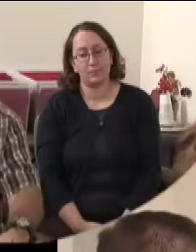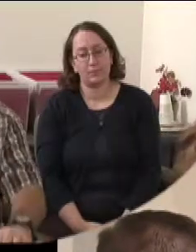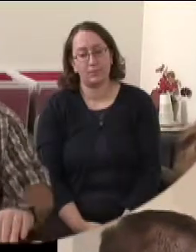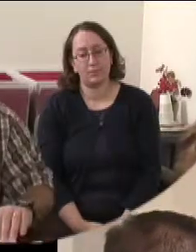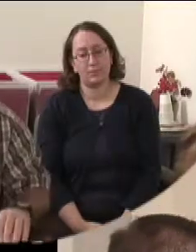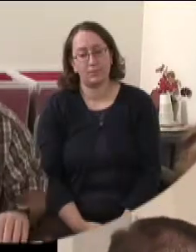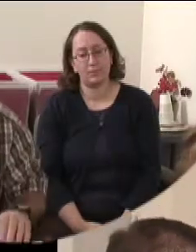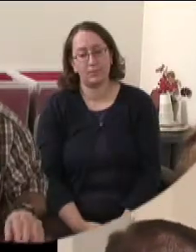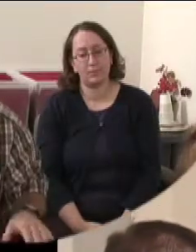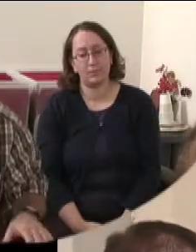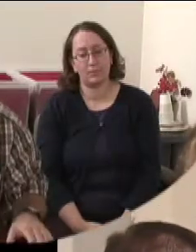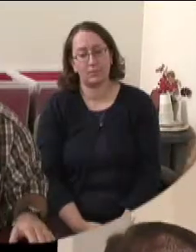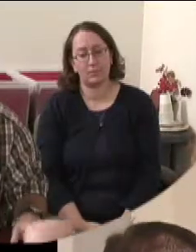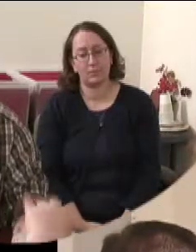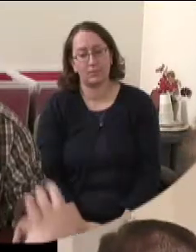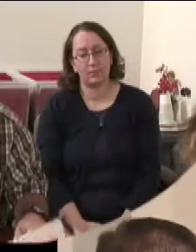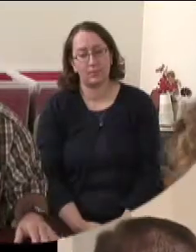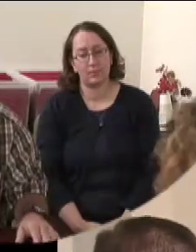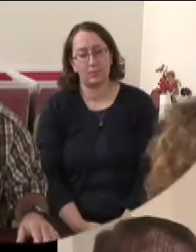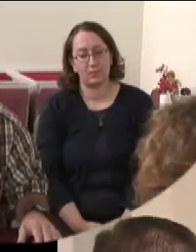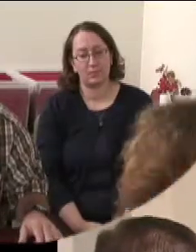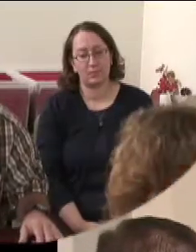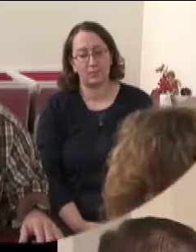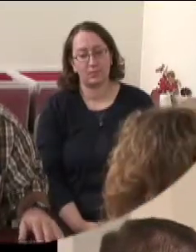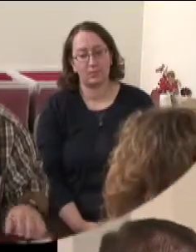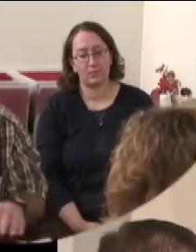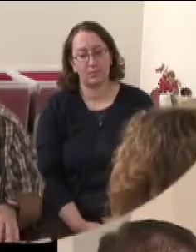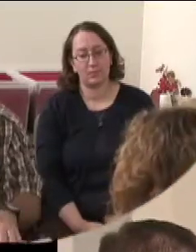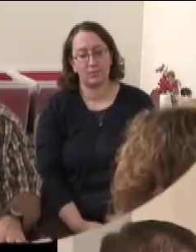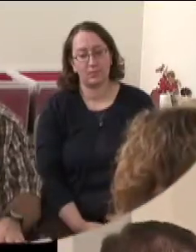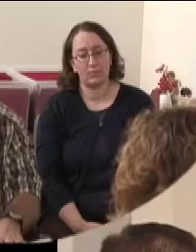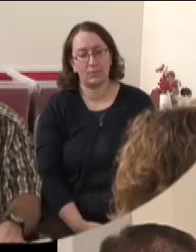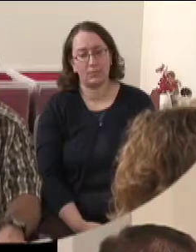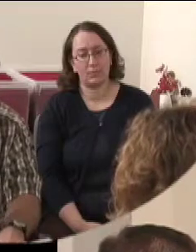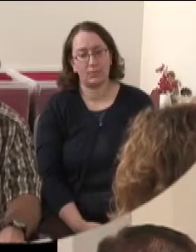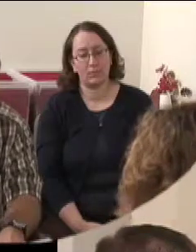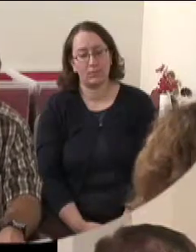Kelly: Is this the only job she's ever had?